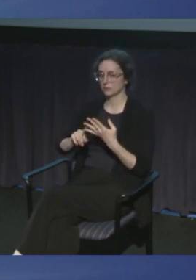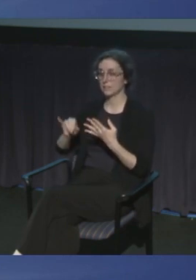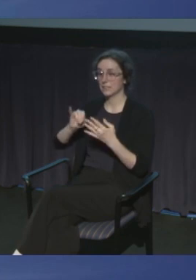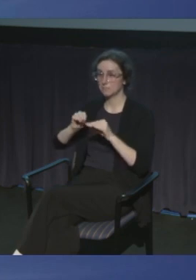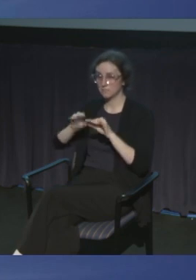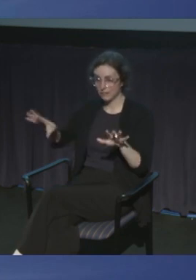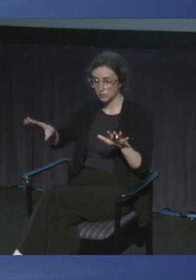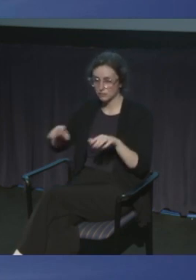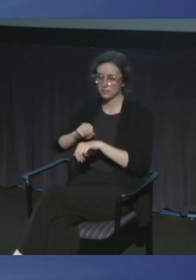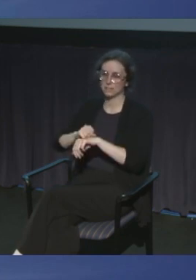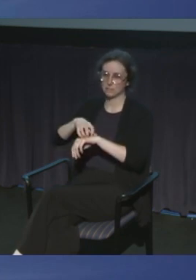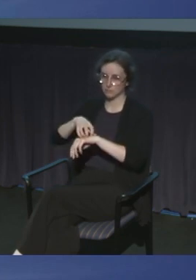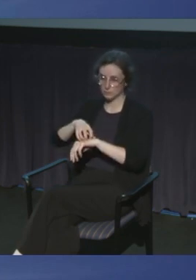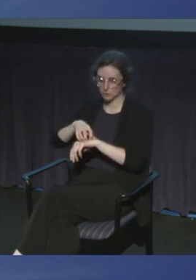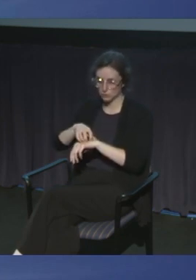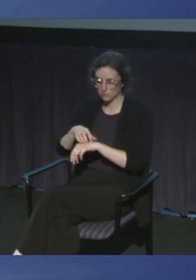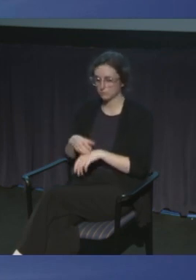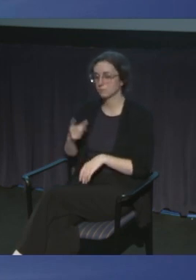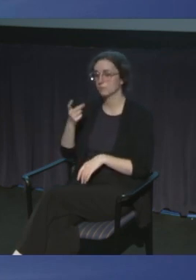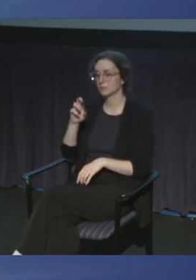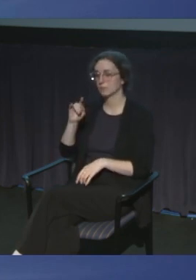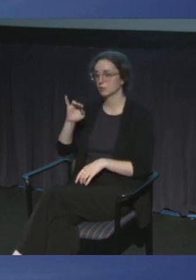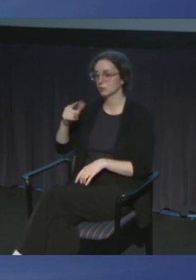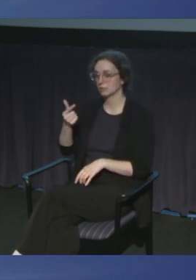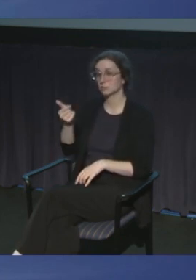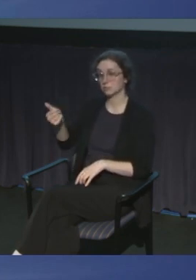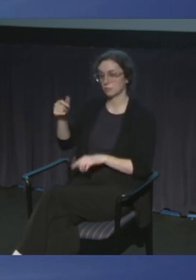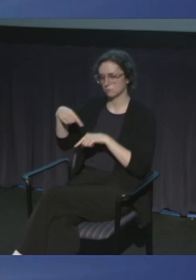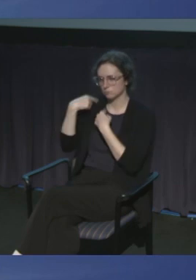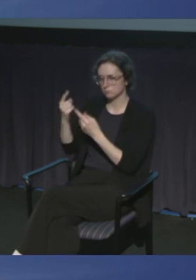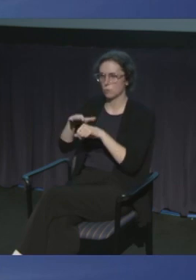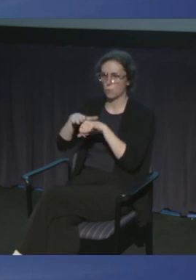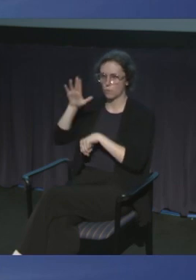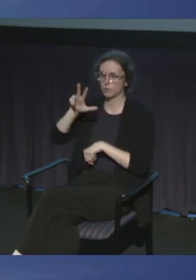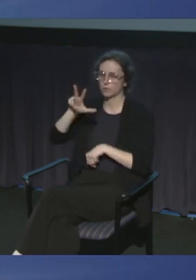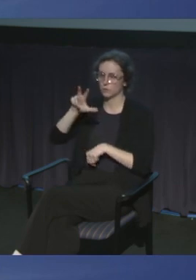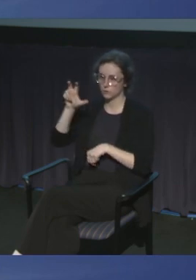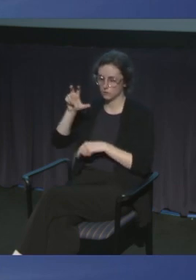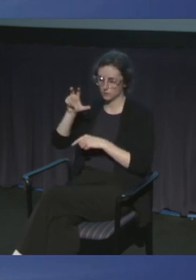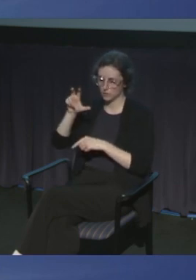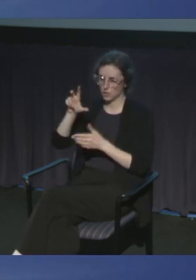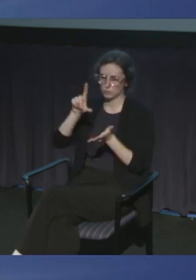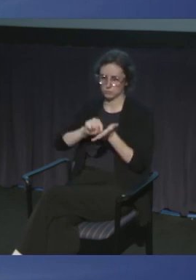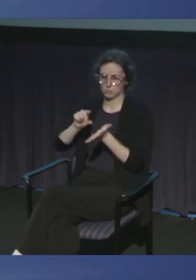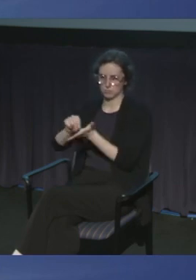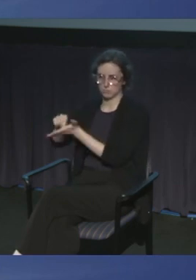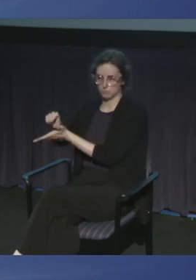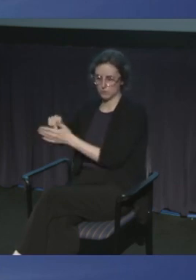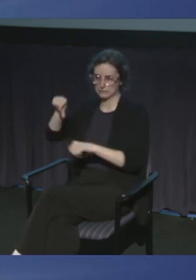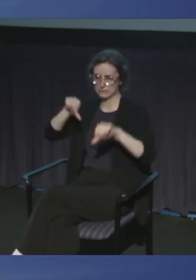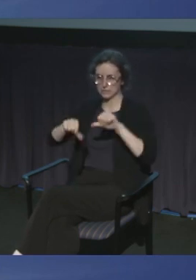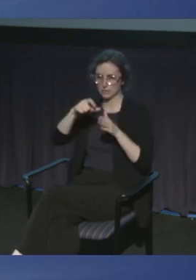PAN-YUN TING HAS OVER 300 SCIENTIFIC PUBLICATIONS AND NUMEROUS AWARDS AND